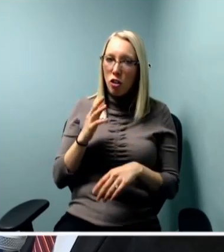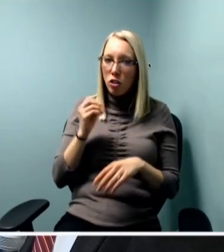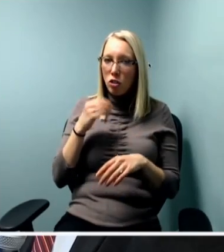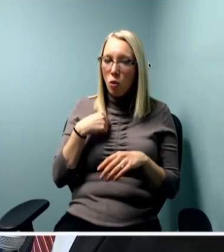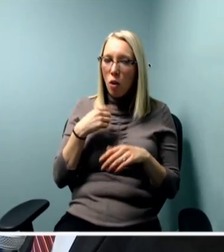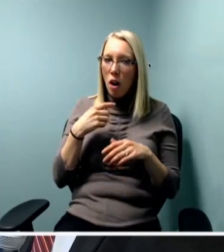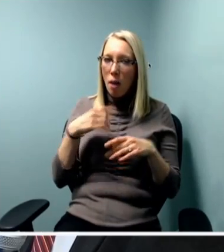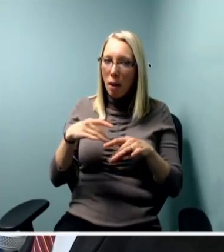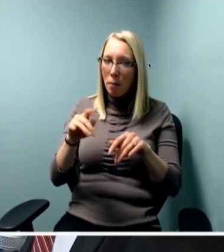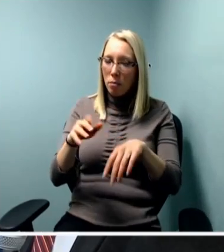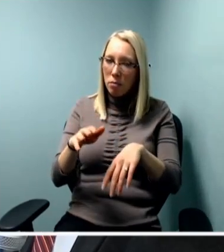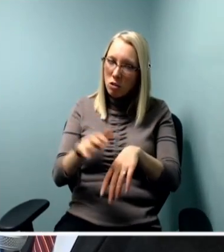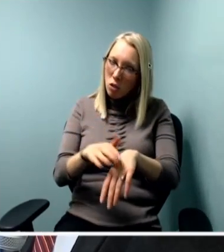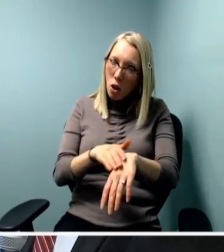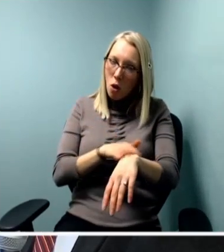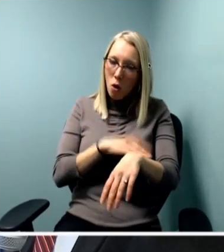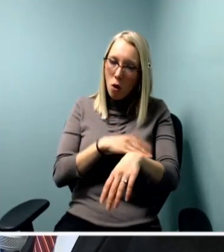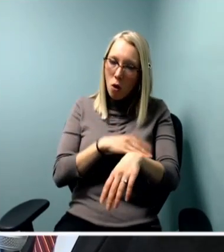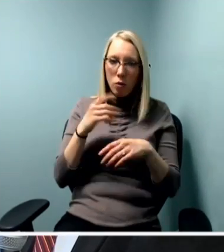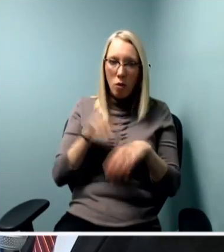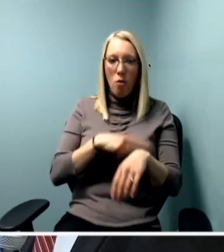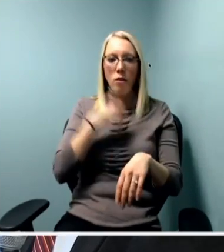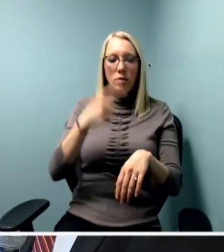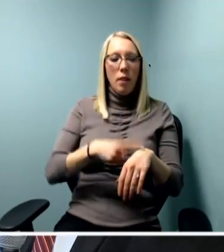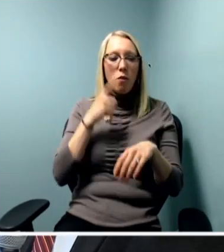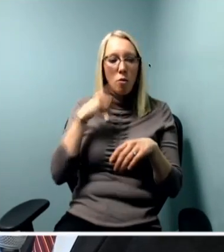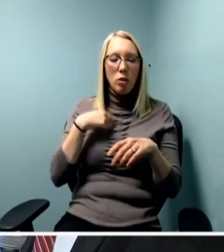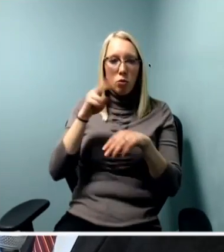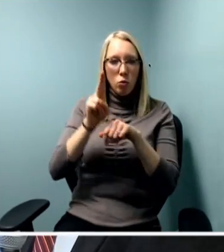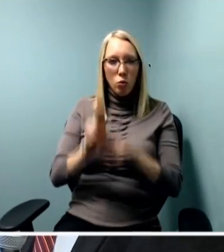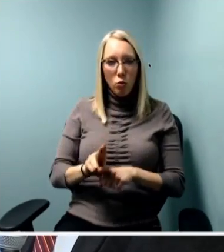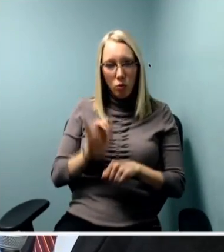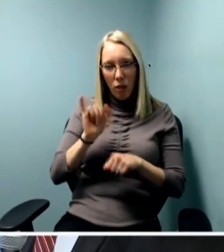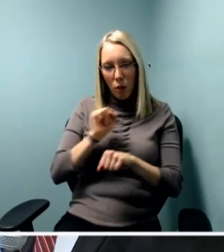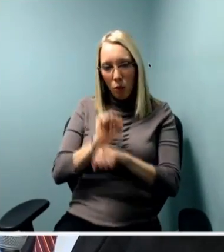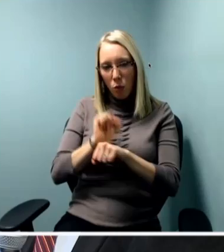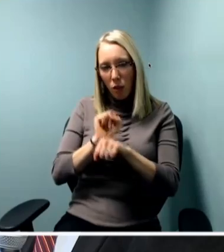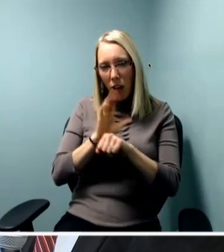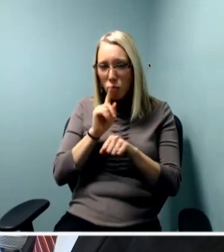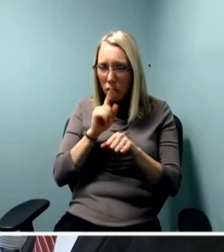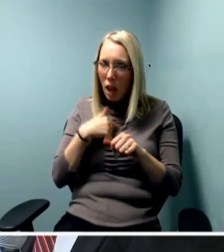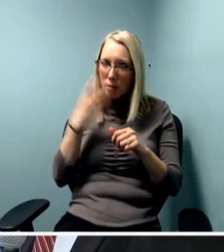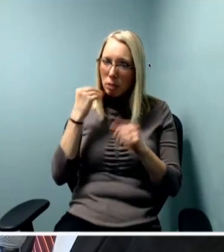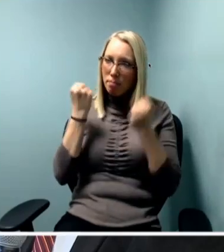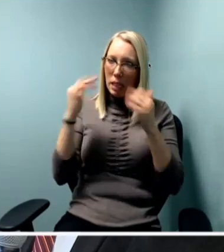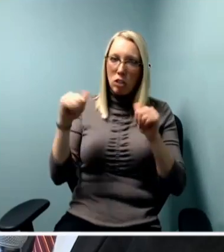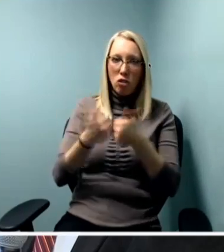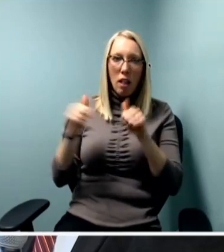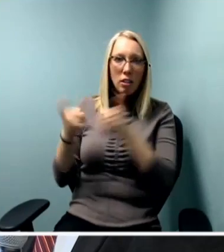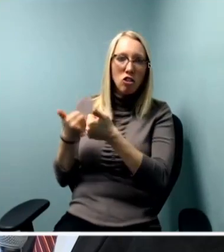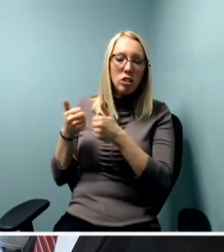And I went through a lot of challenges and it really helped me develop my make up as an educator.